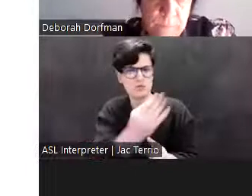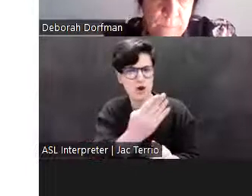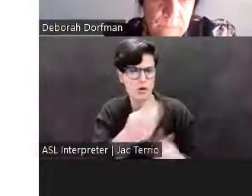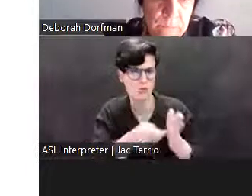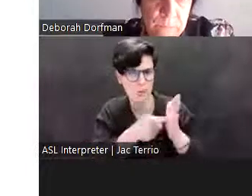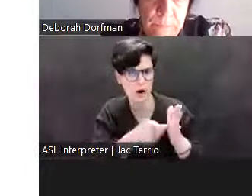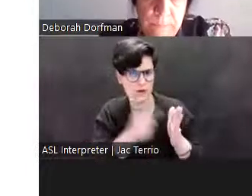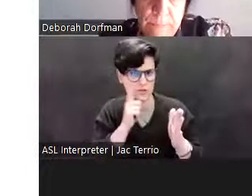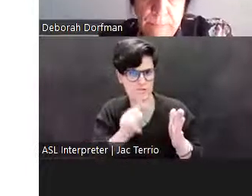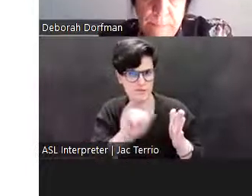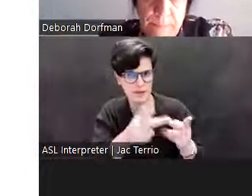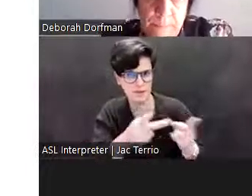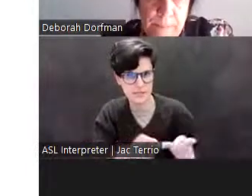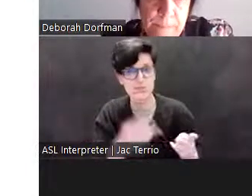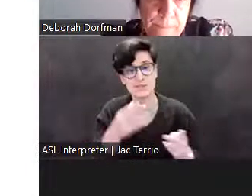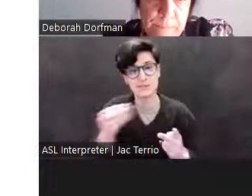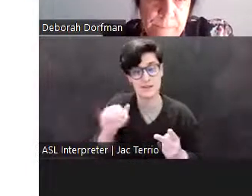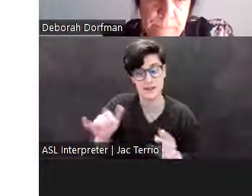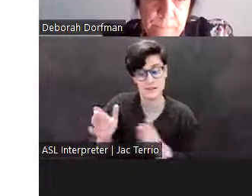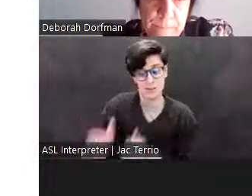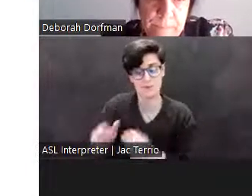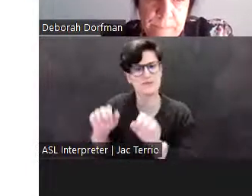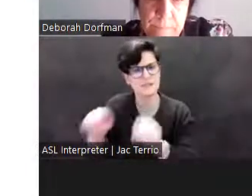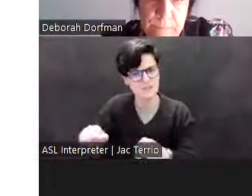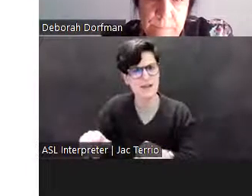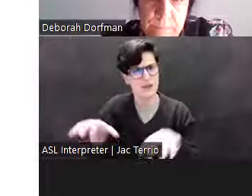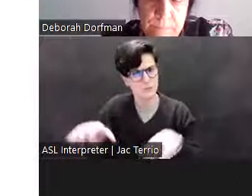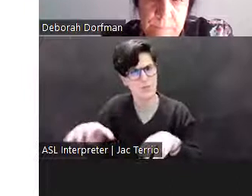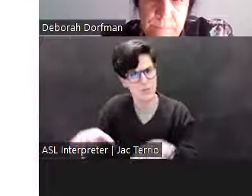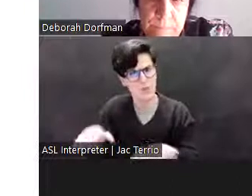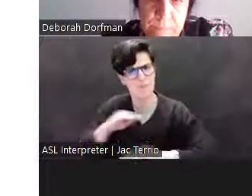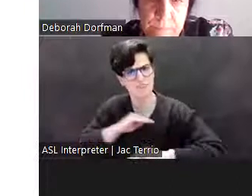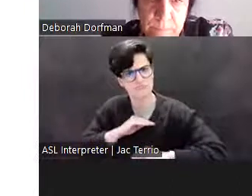to perform the essential functions. 15:16:16 Those are specific job duties of